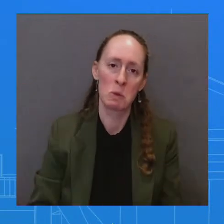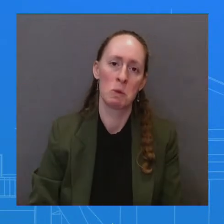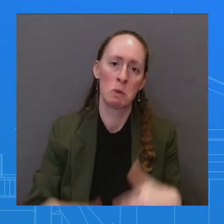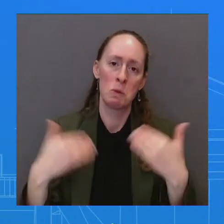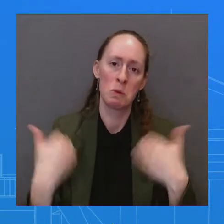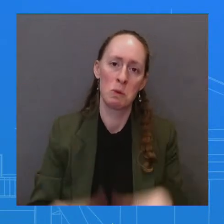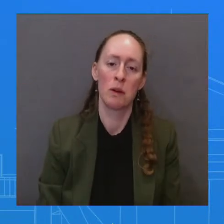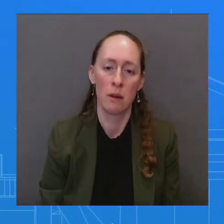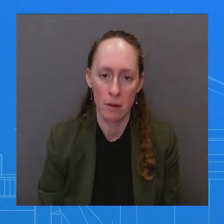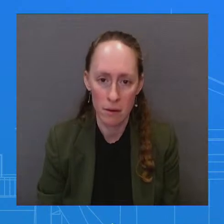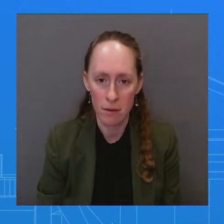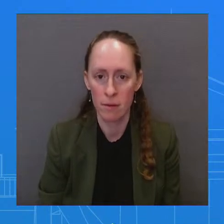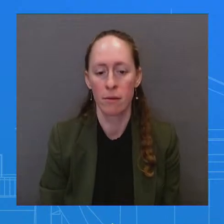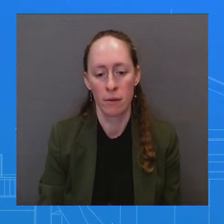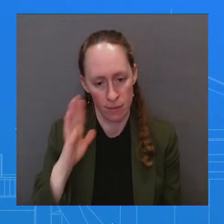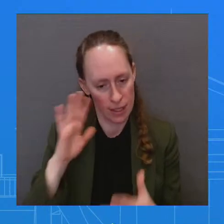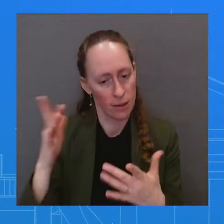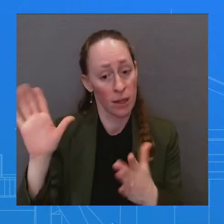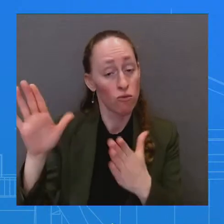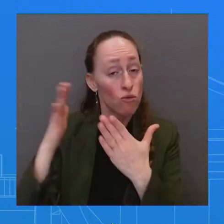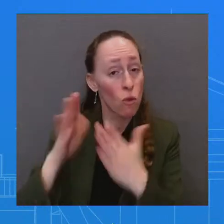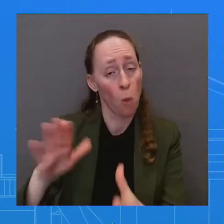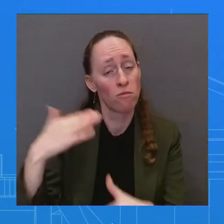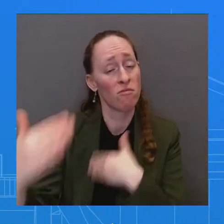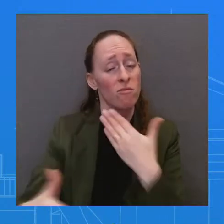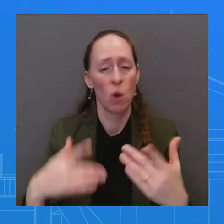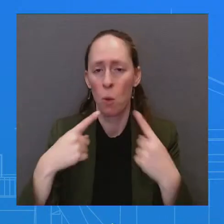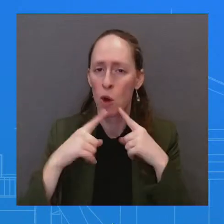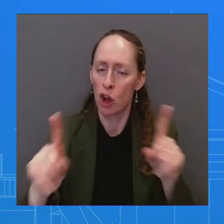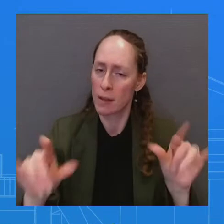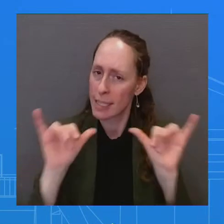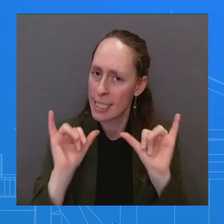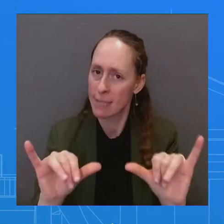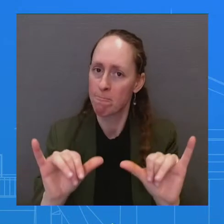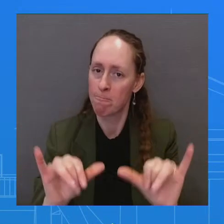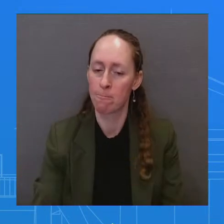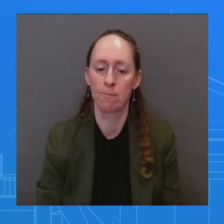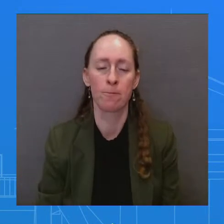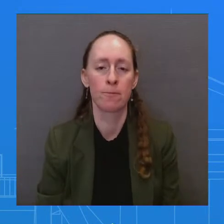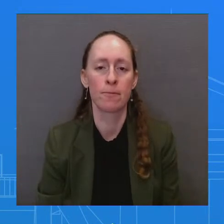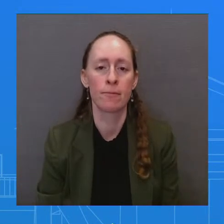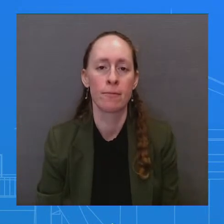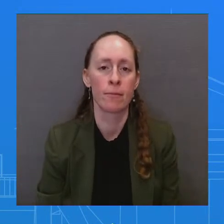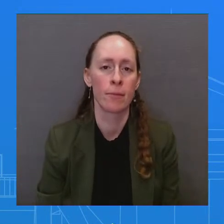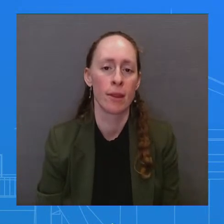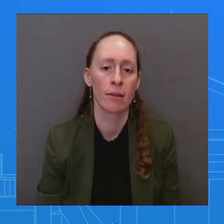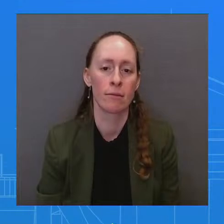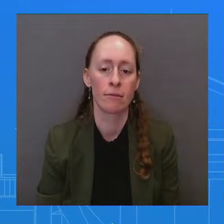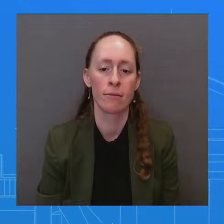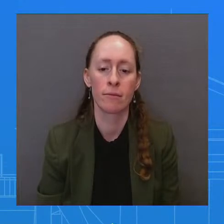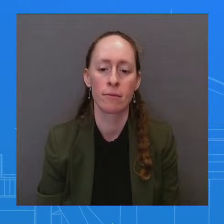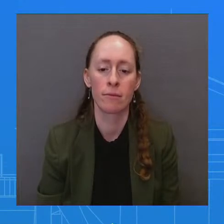The Press: In his conversations with his counterparts, has the President received any reassurances that the two American women will be released today,